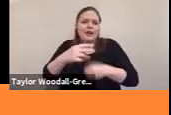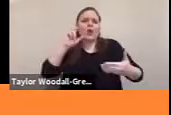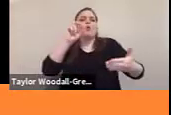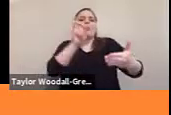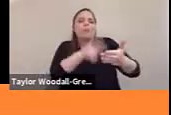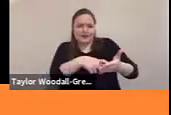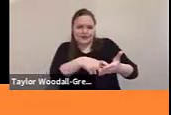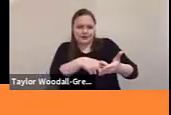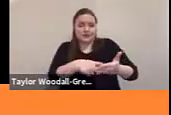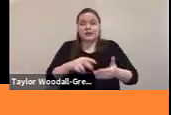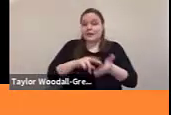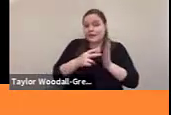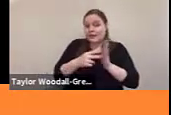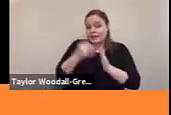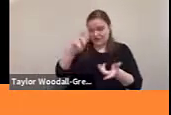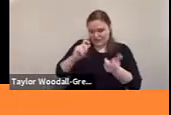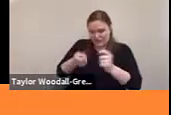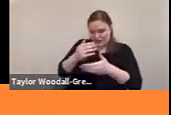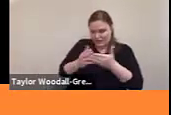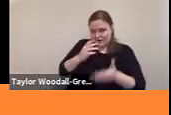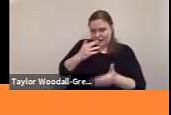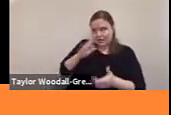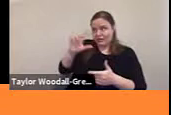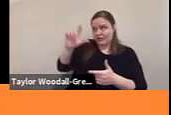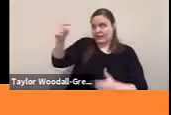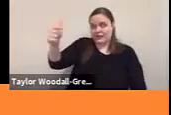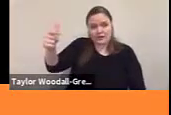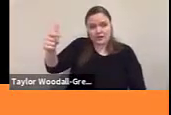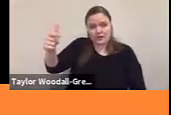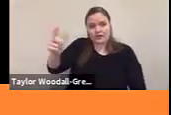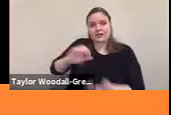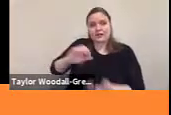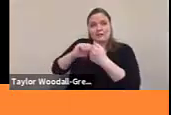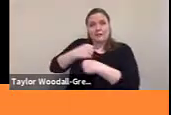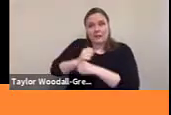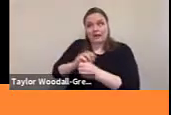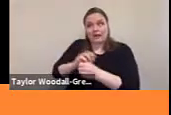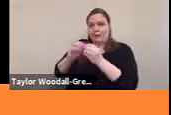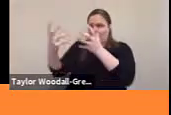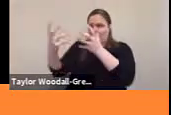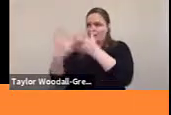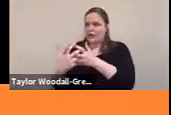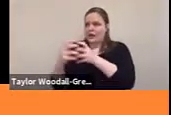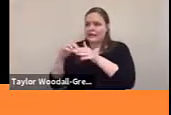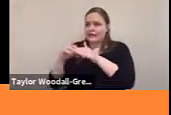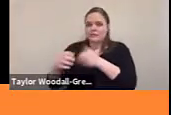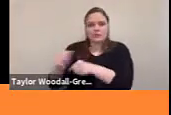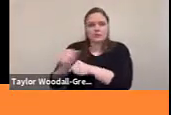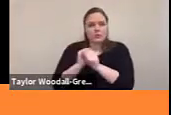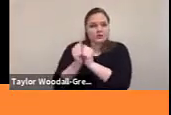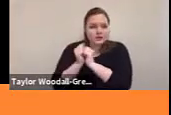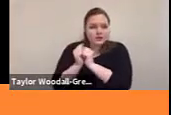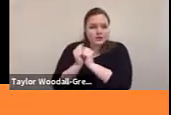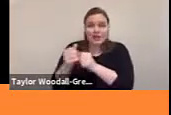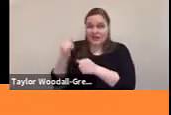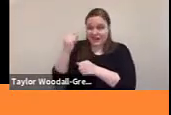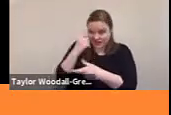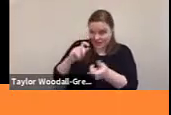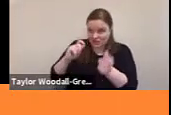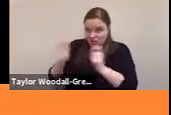later on to make them be accessible to work together, if those changes are drastic, that could result in people not recognizing your branding.